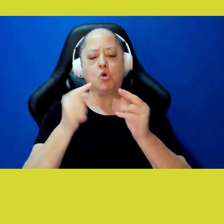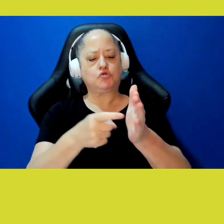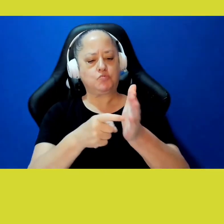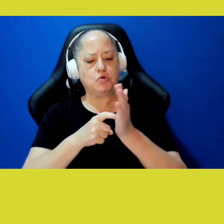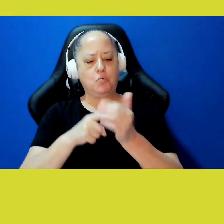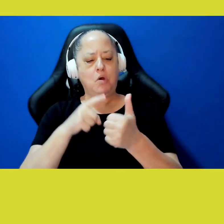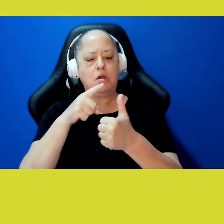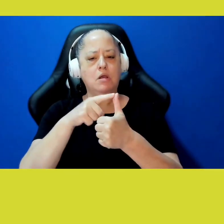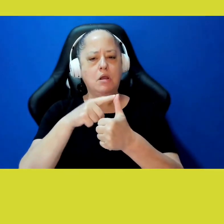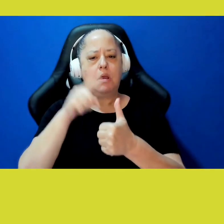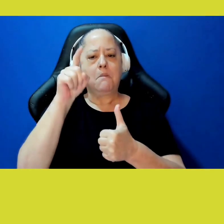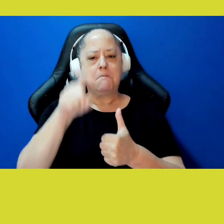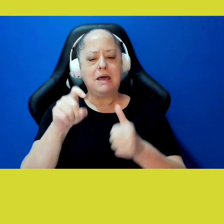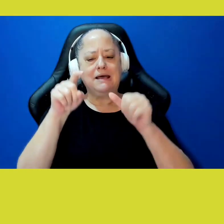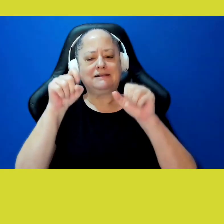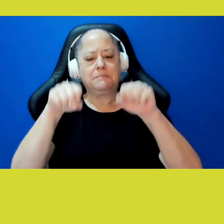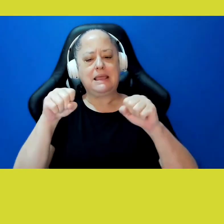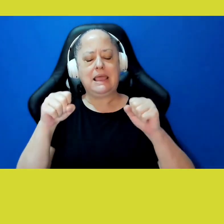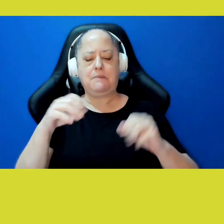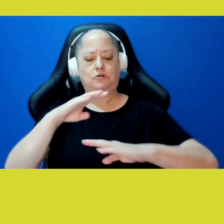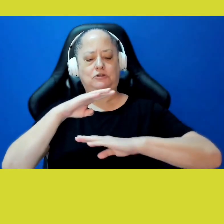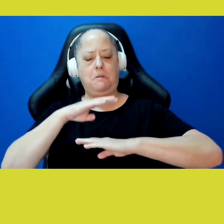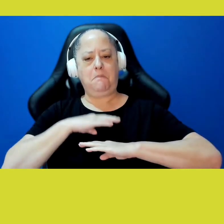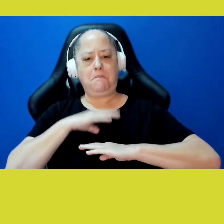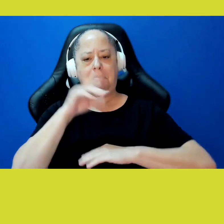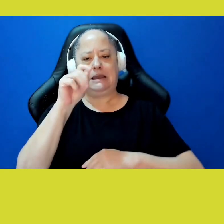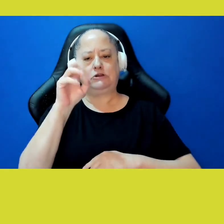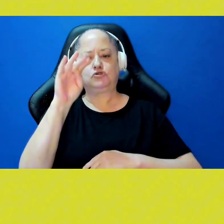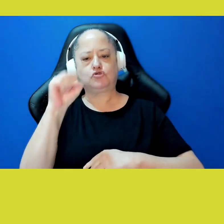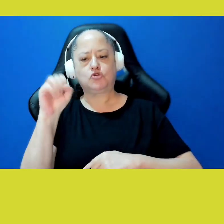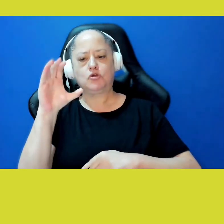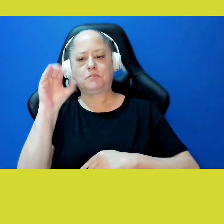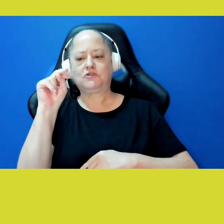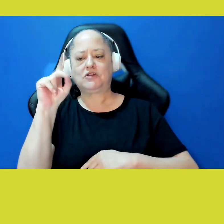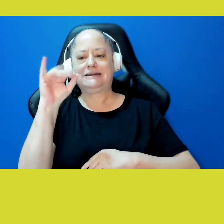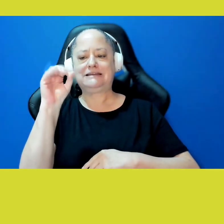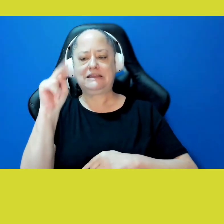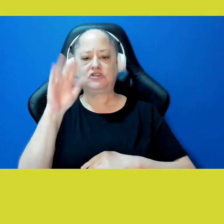must be able to meet the terms and conditions of your standard lease, be like every other tenant in the